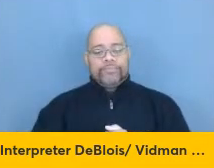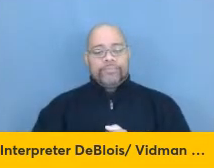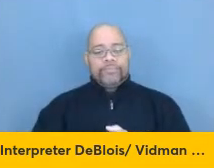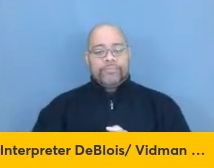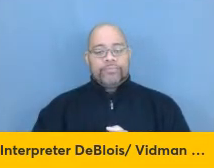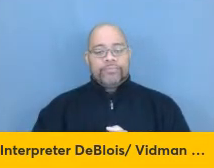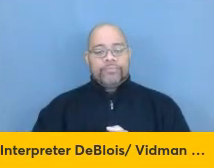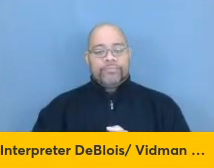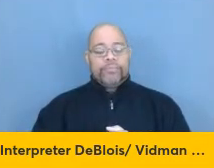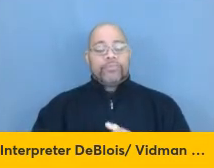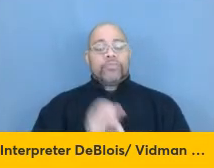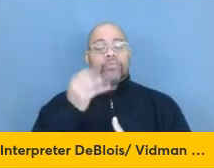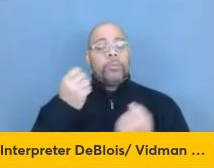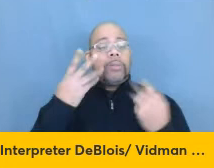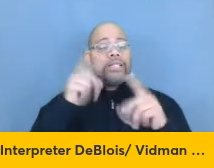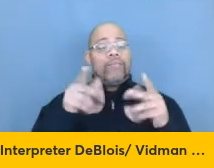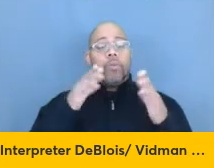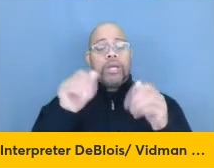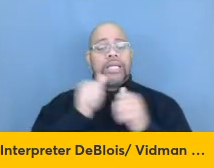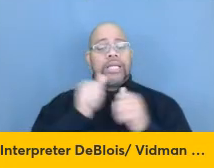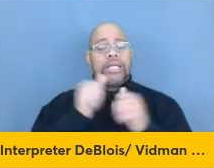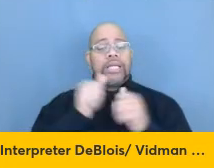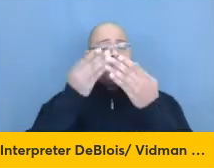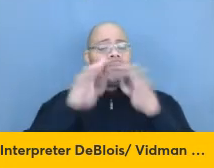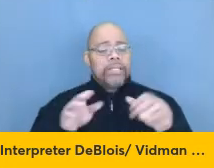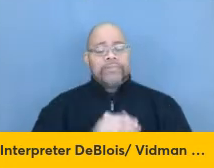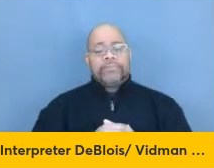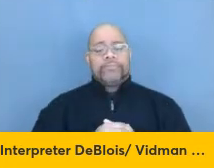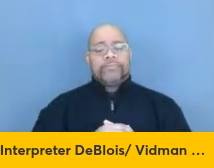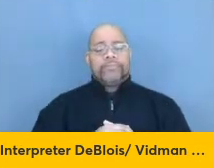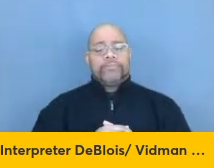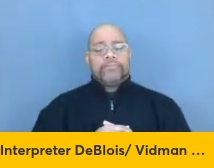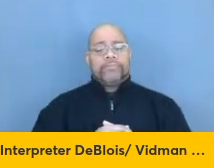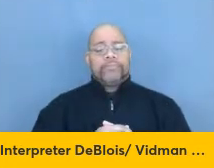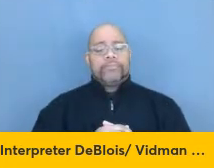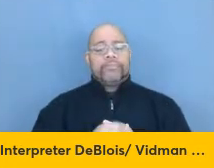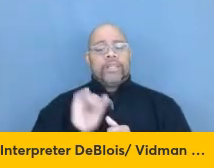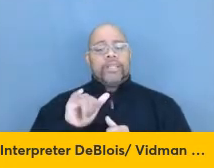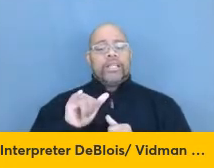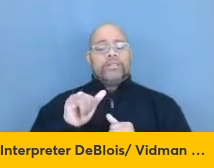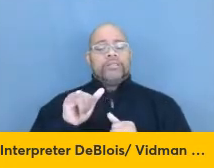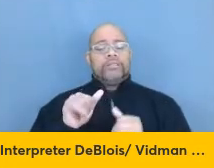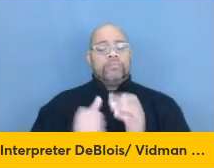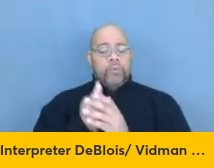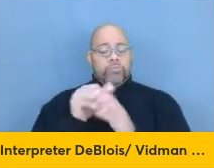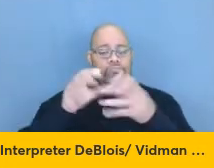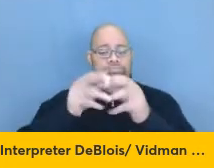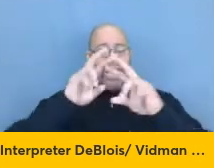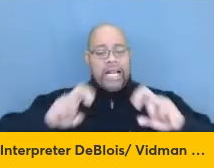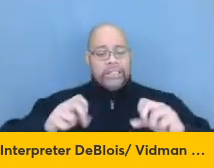And so there are many ways to split that cake. Here is a principal component analysis where we try to see whether we